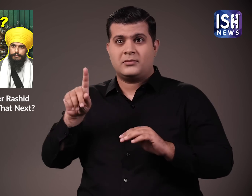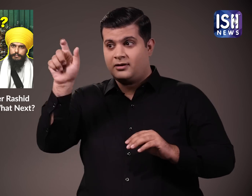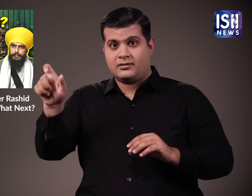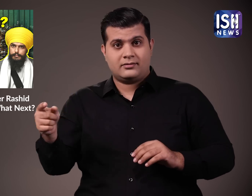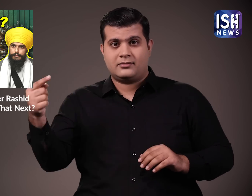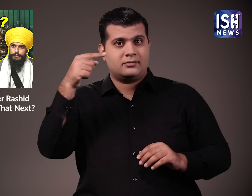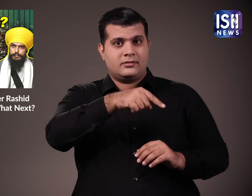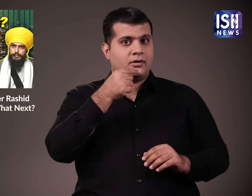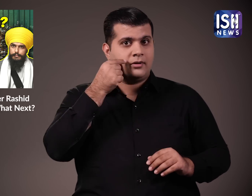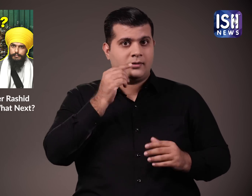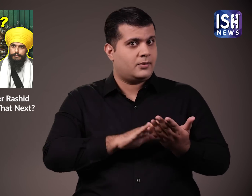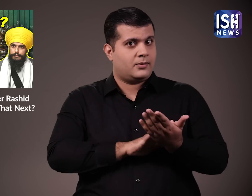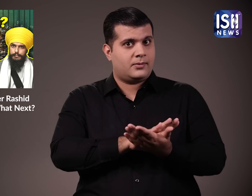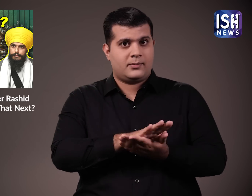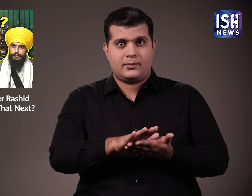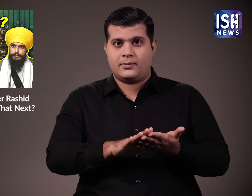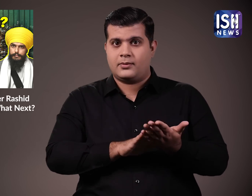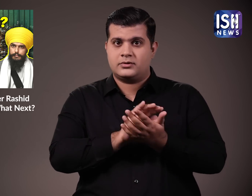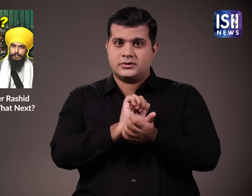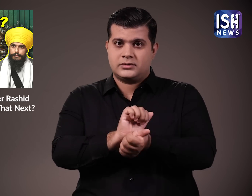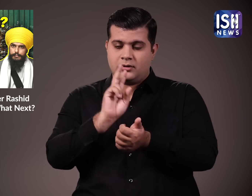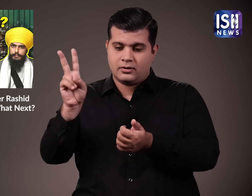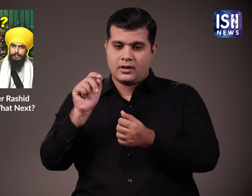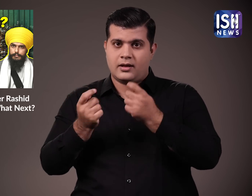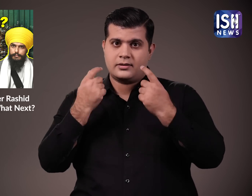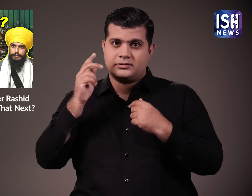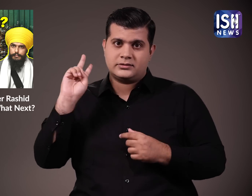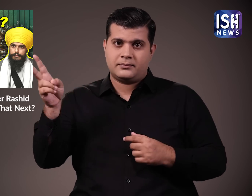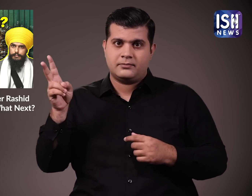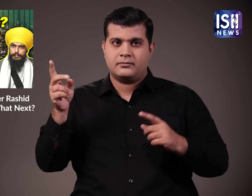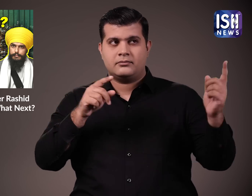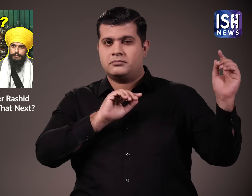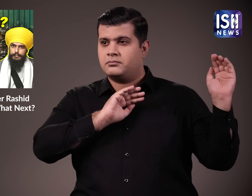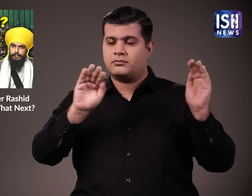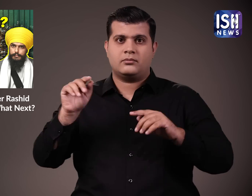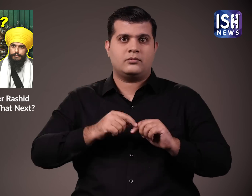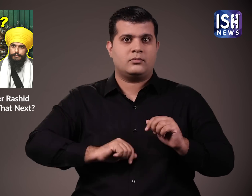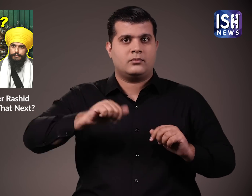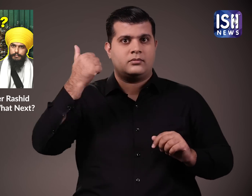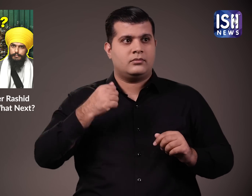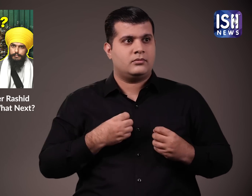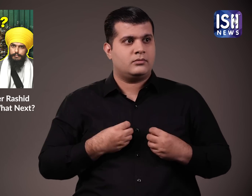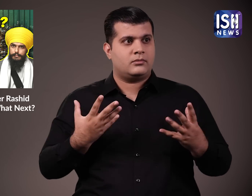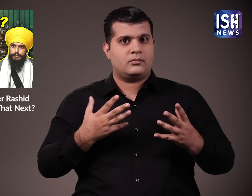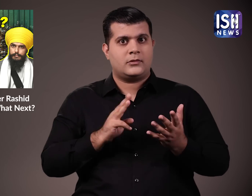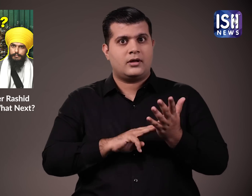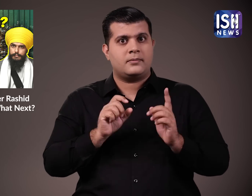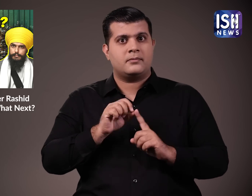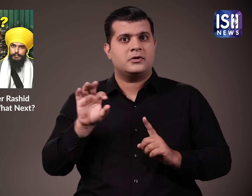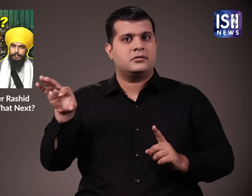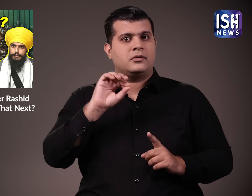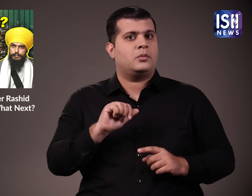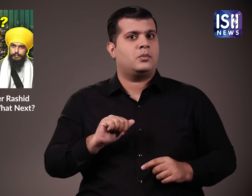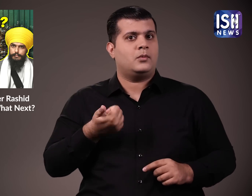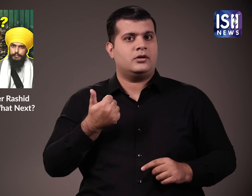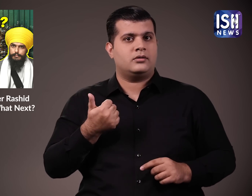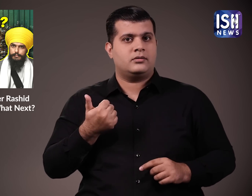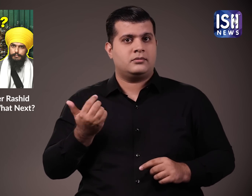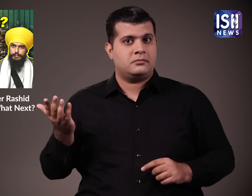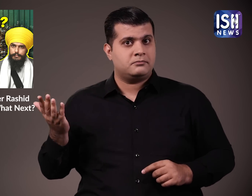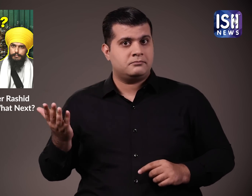Singh didn't campaign because he was in jail, but strong public support led to his victory, making him an elected MP.